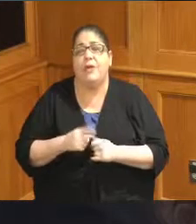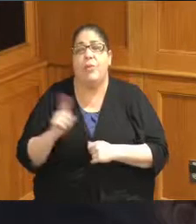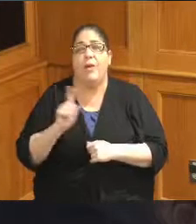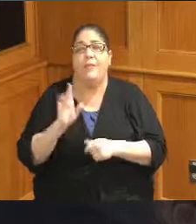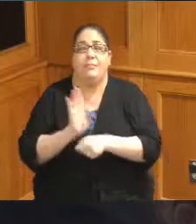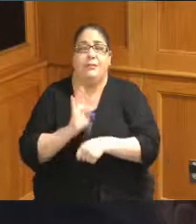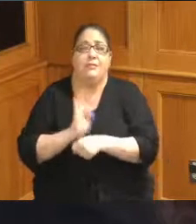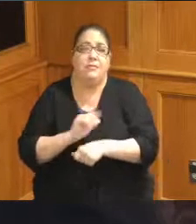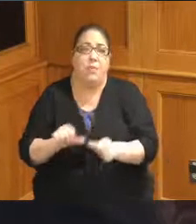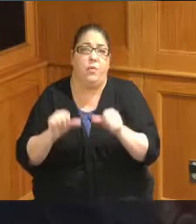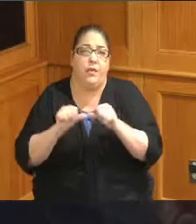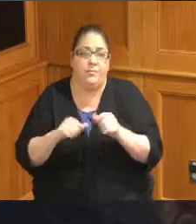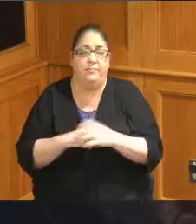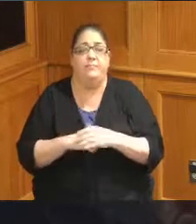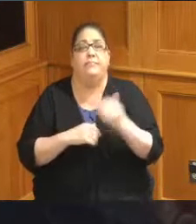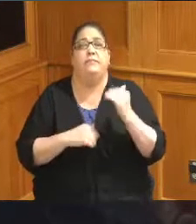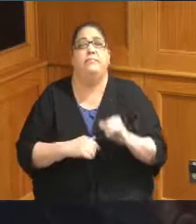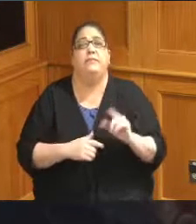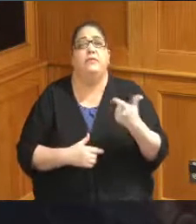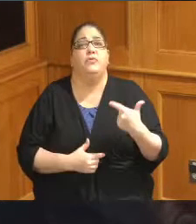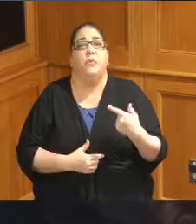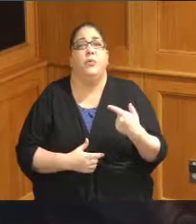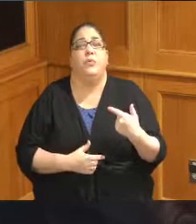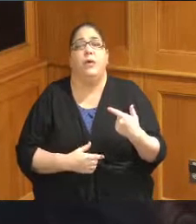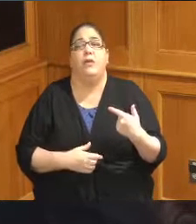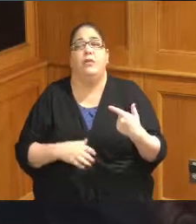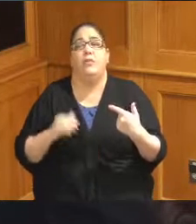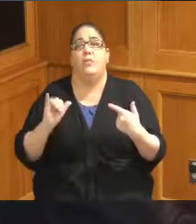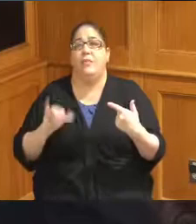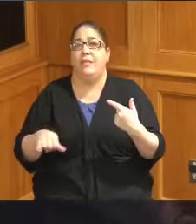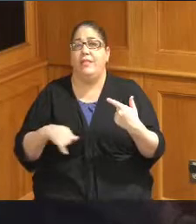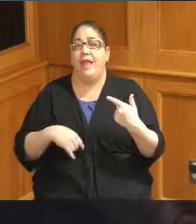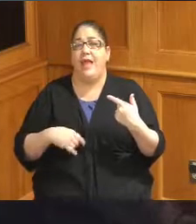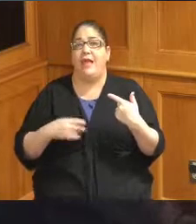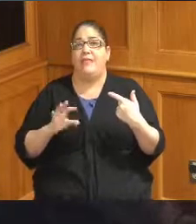item 21 with Lincoln Heights and the hydrant repair I was wondering how much that was it